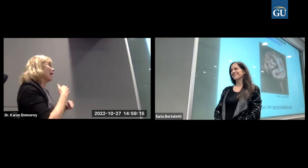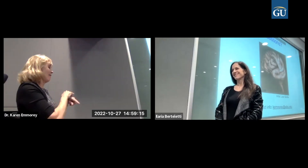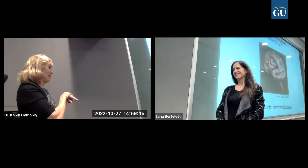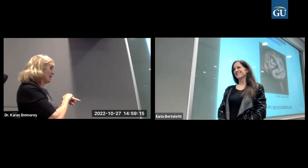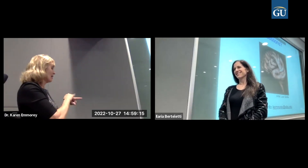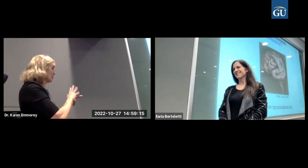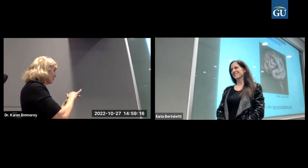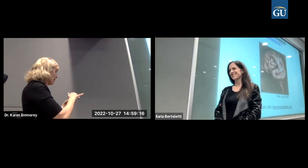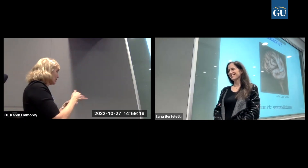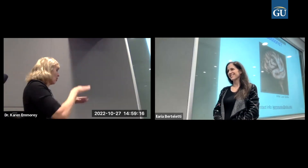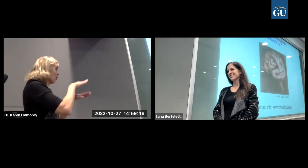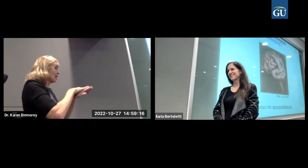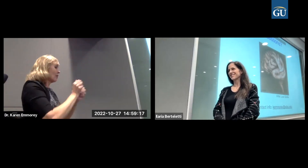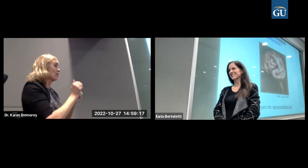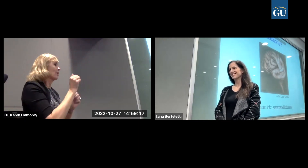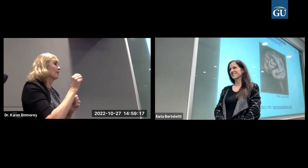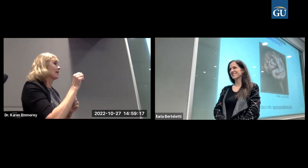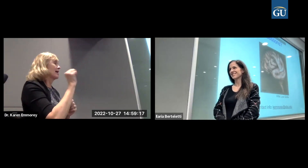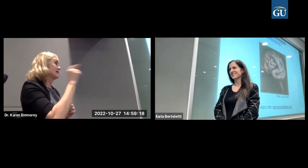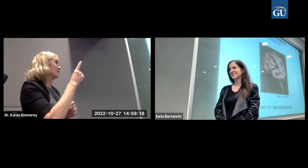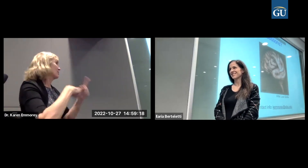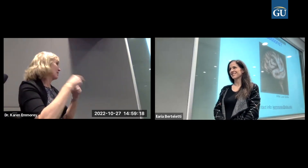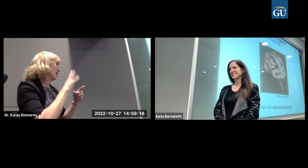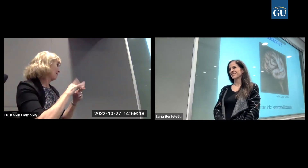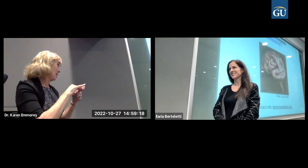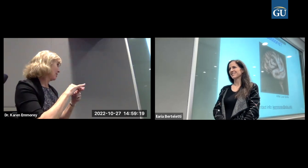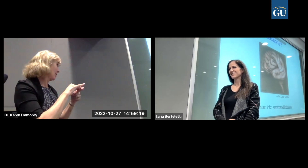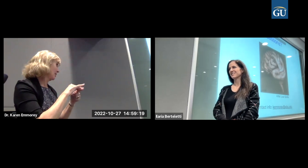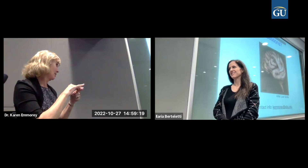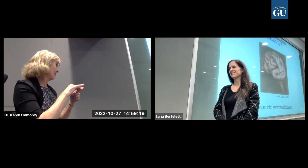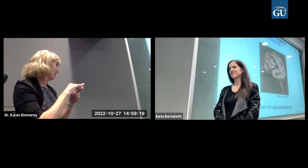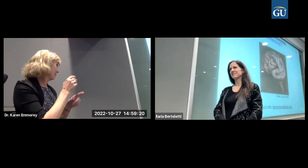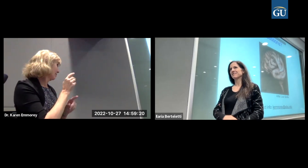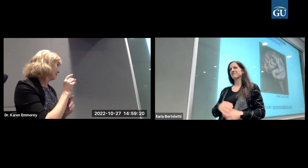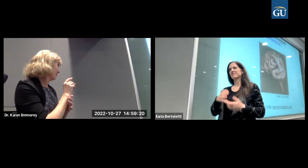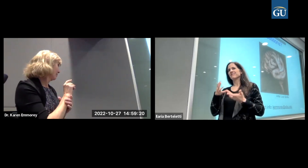Yes, and no. My assumption is that it does not. I don't have